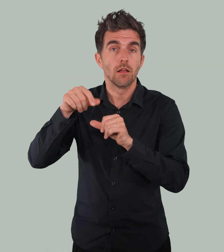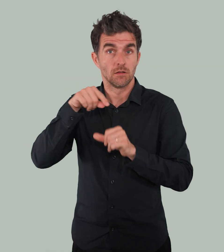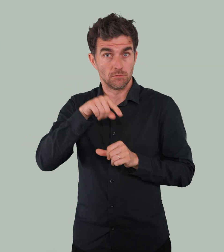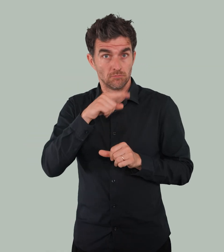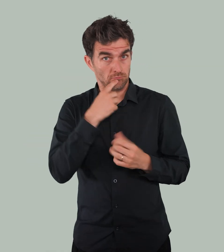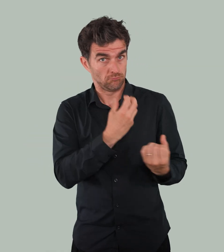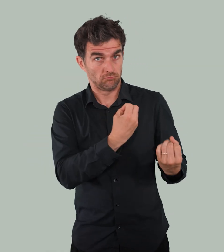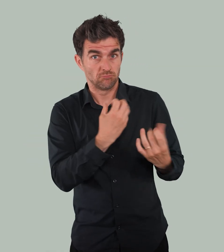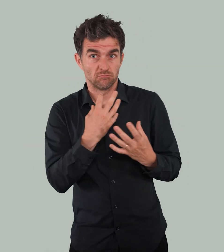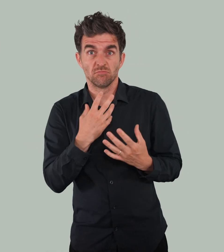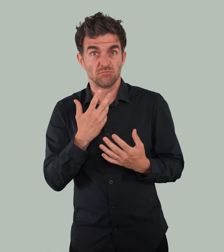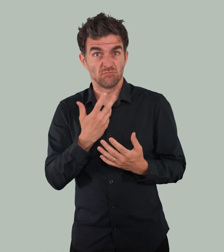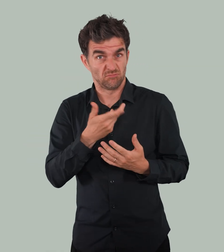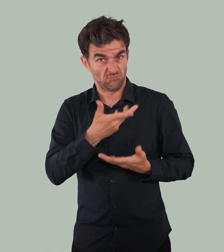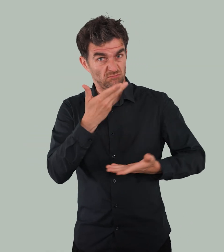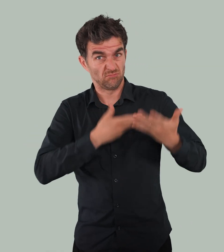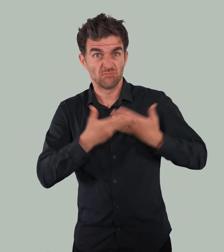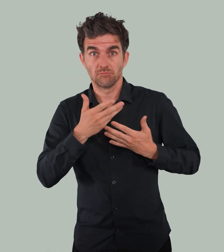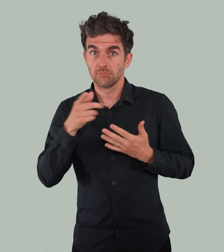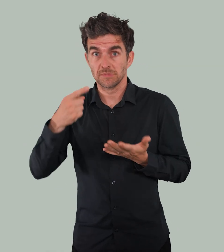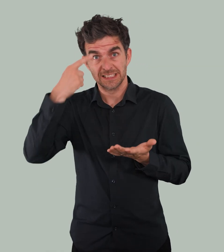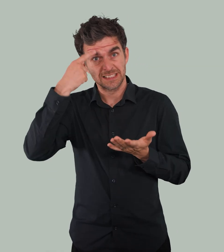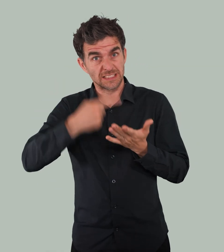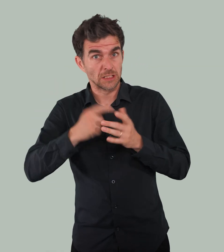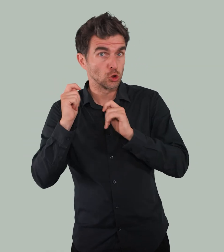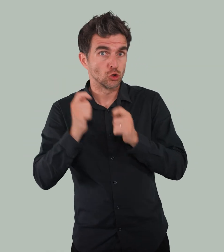Respondents who mention this often describe decisions